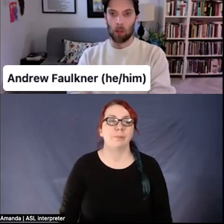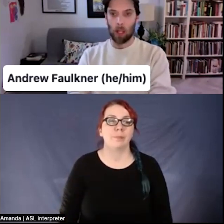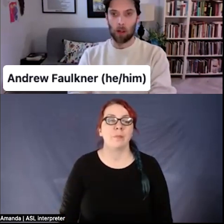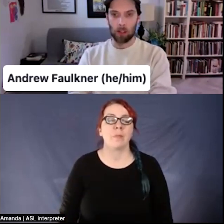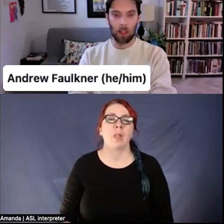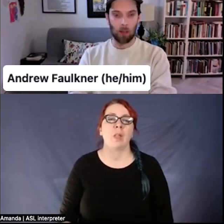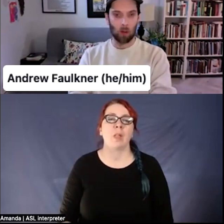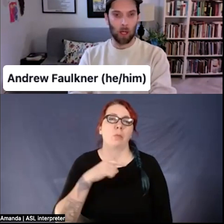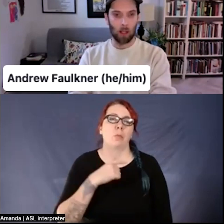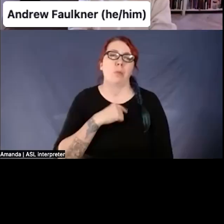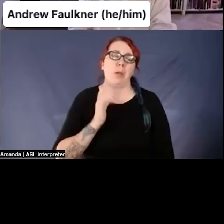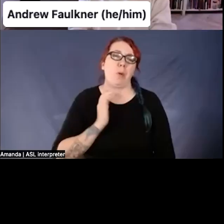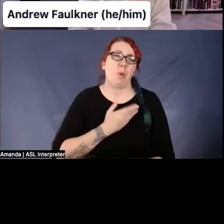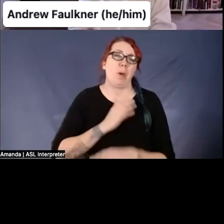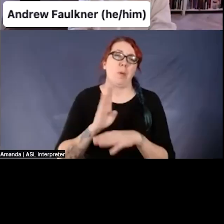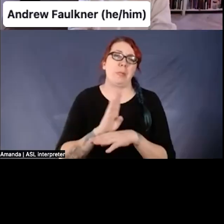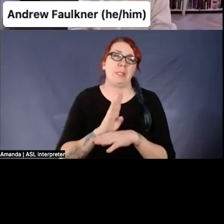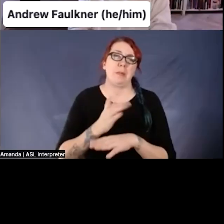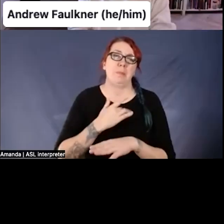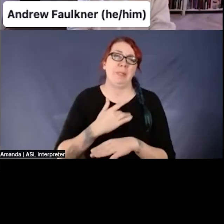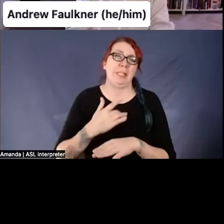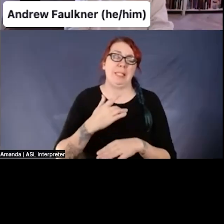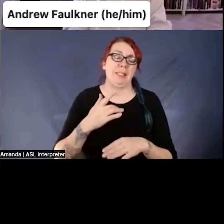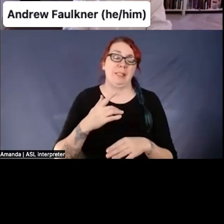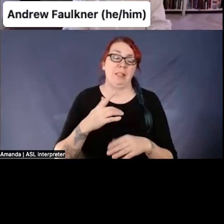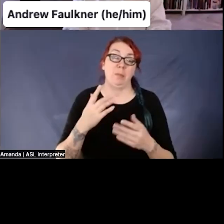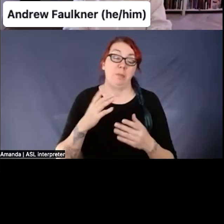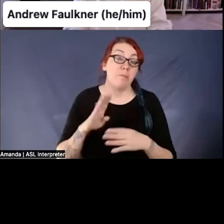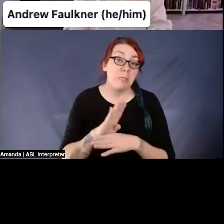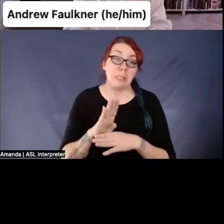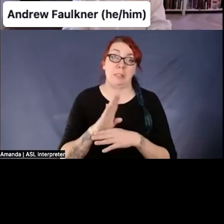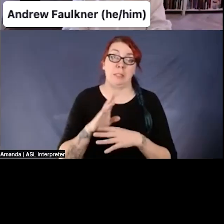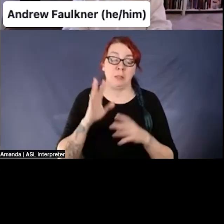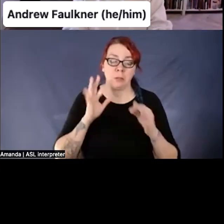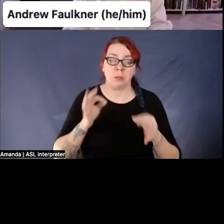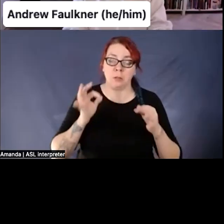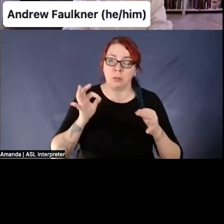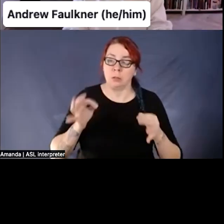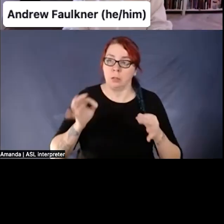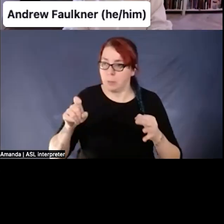the house is never quite on fire, but it always feels like the wheels are maybe a little bit